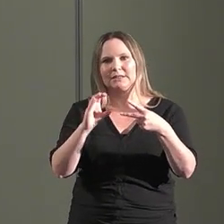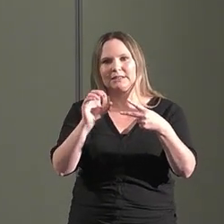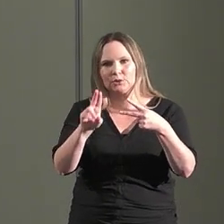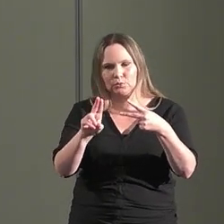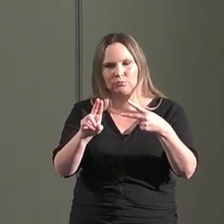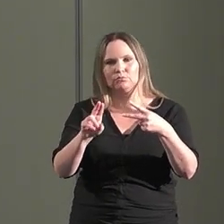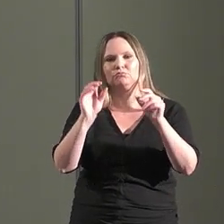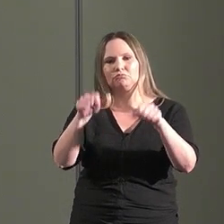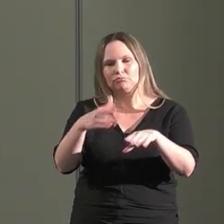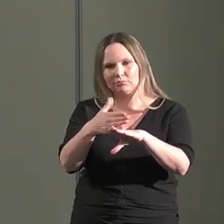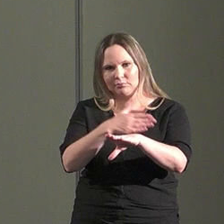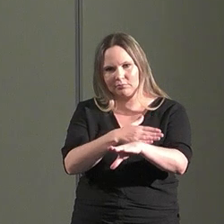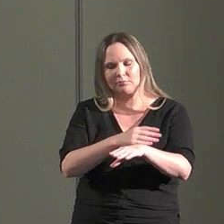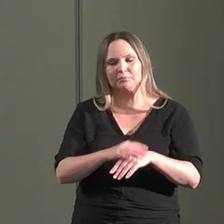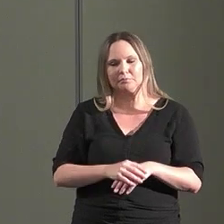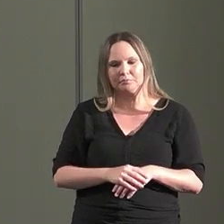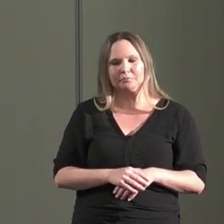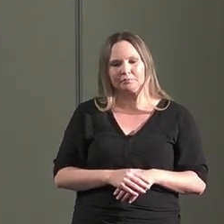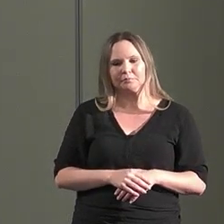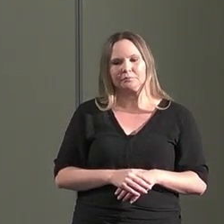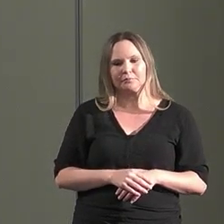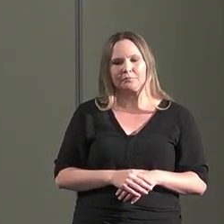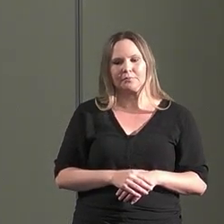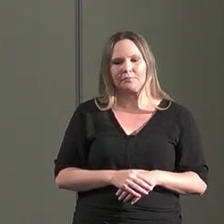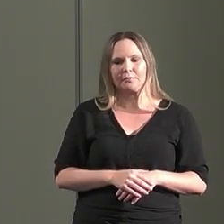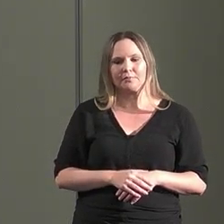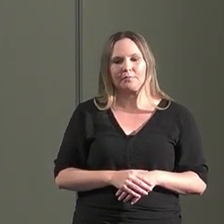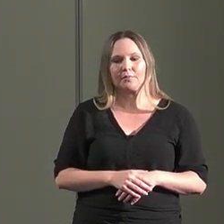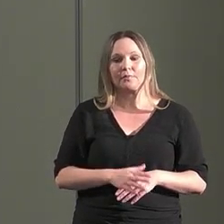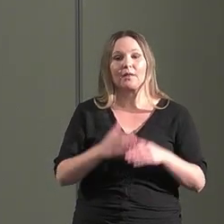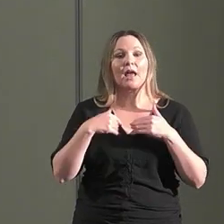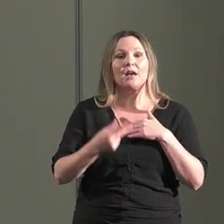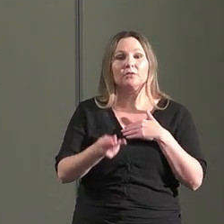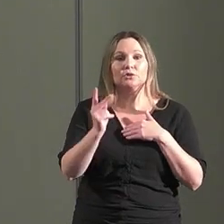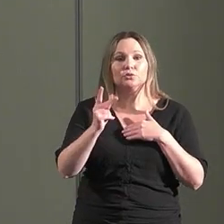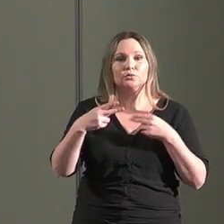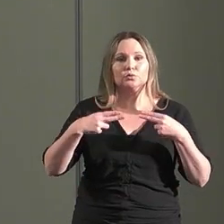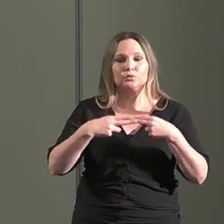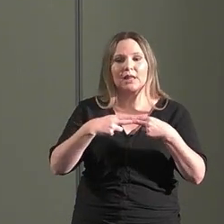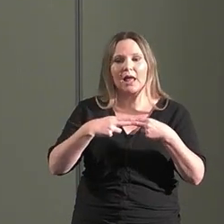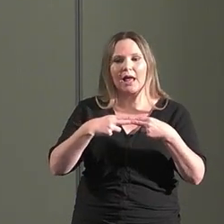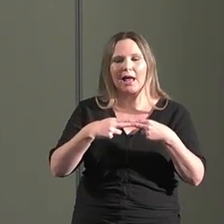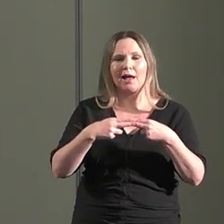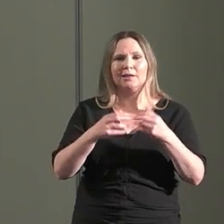So we got two slide with a giant bar graph.